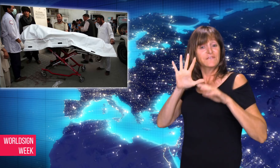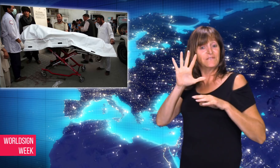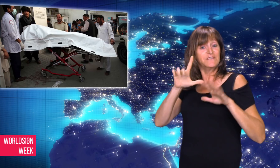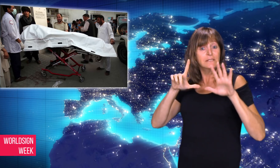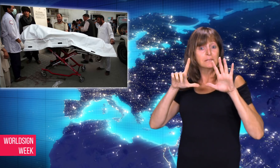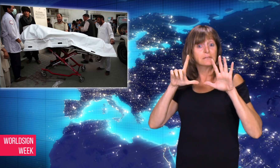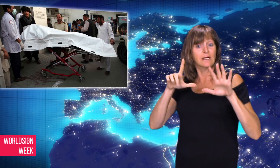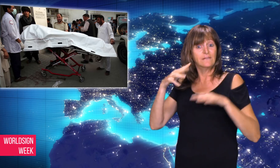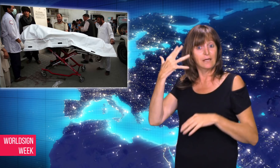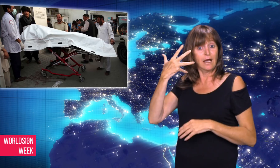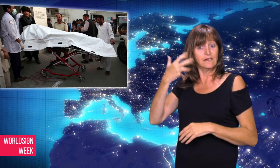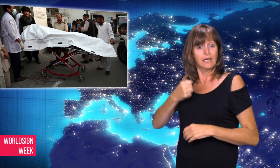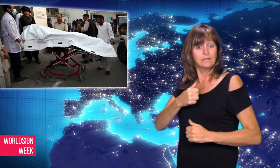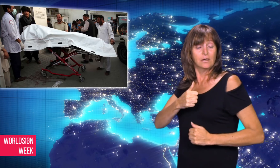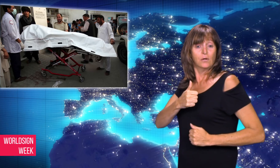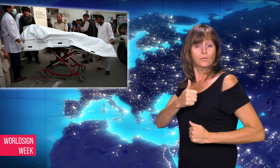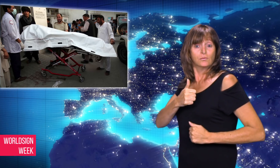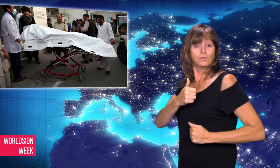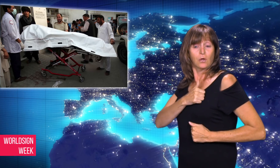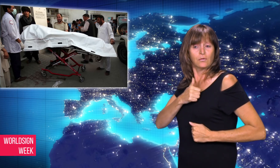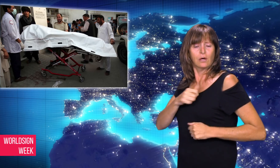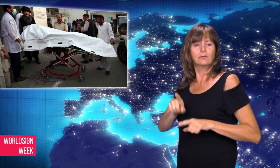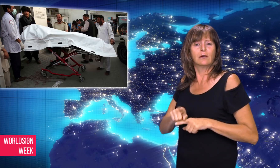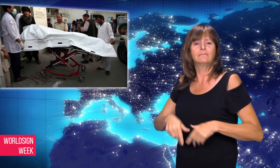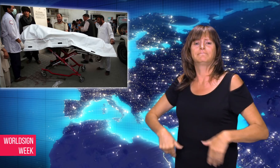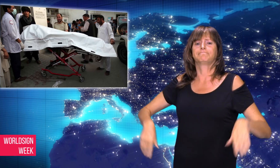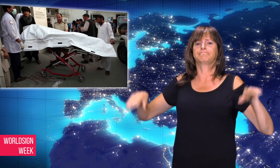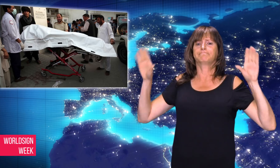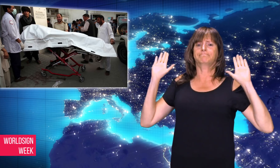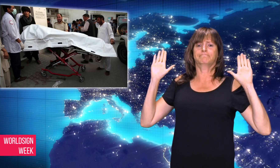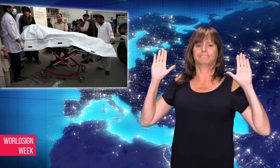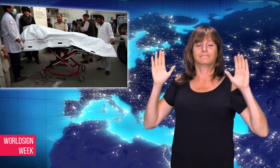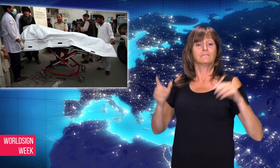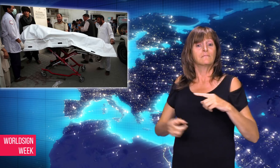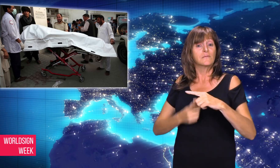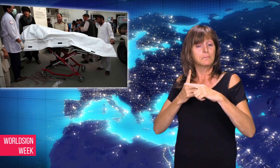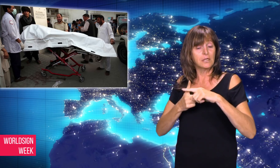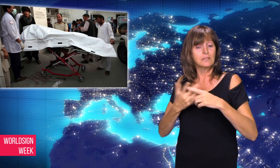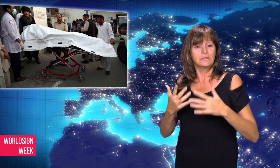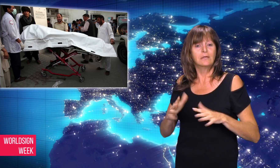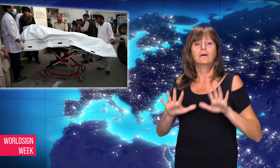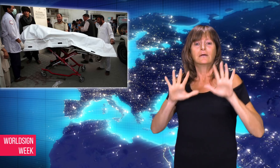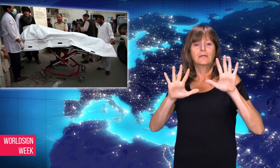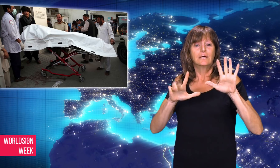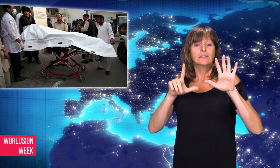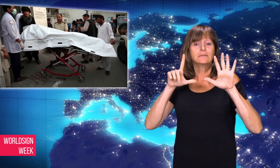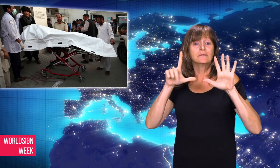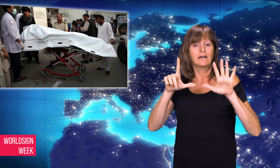from Kabul, the country capital, as